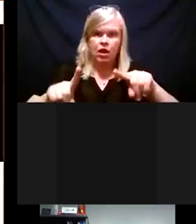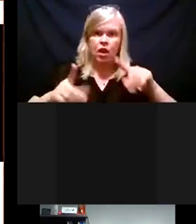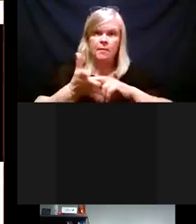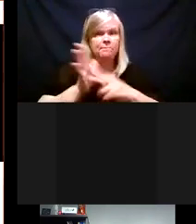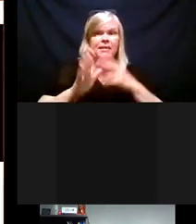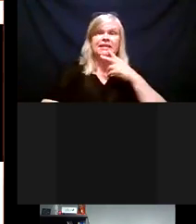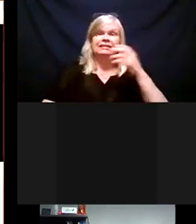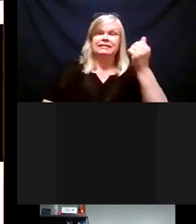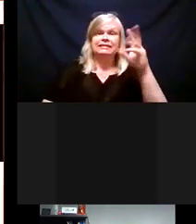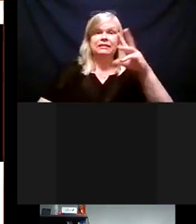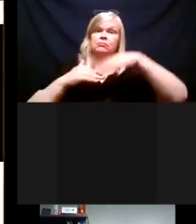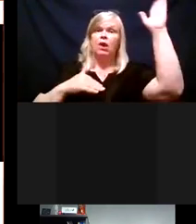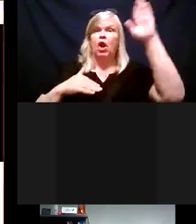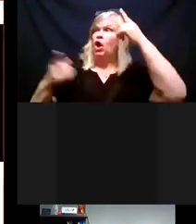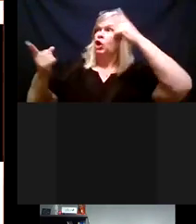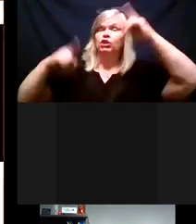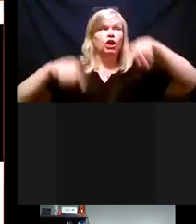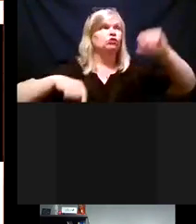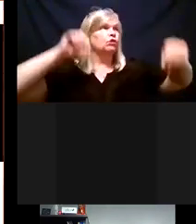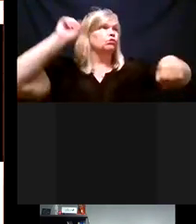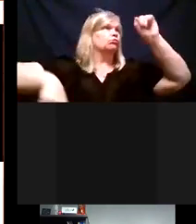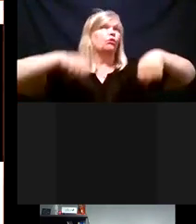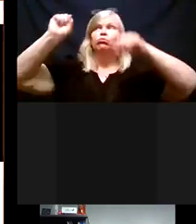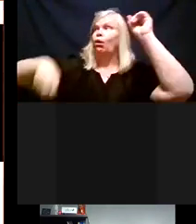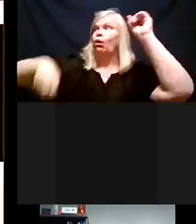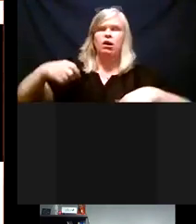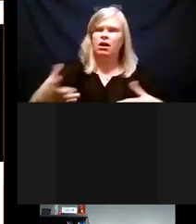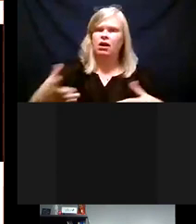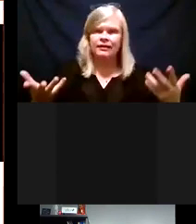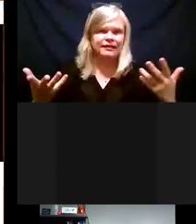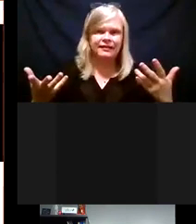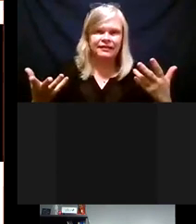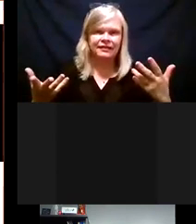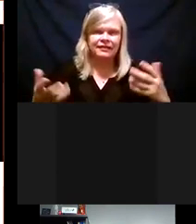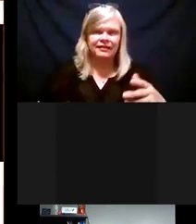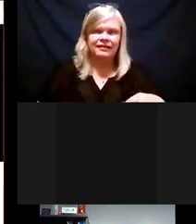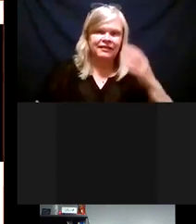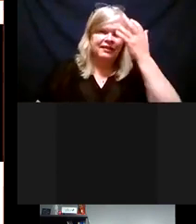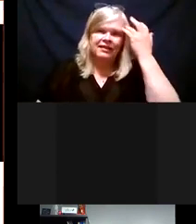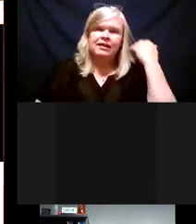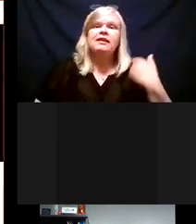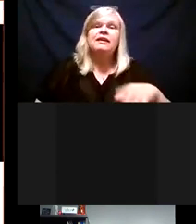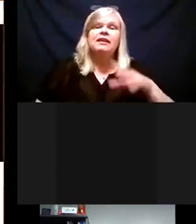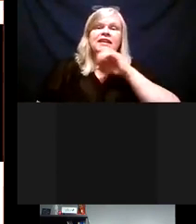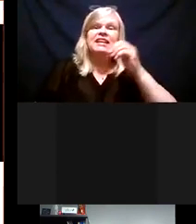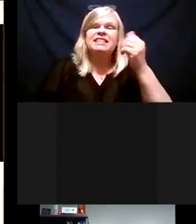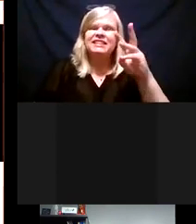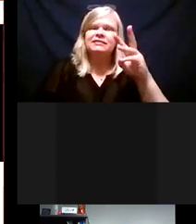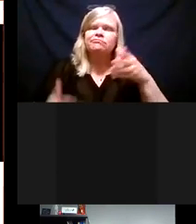WHATEVER YOU WANT AND IT'S FINE. 16 IS THE GENERAL AGE, BUT THERE